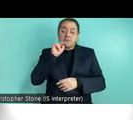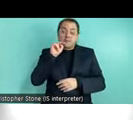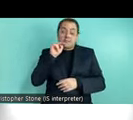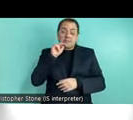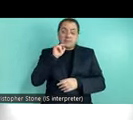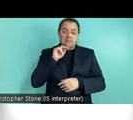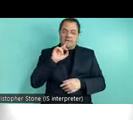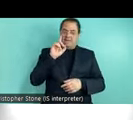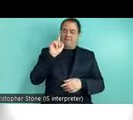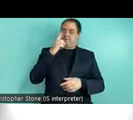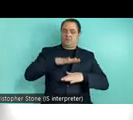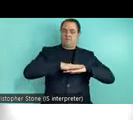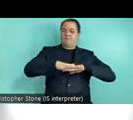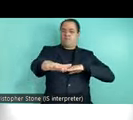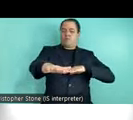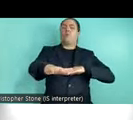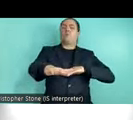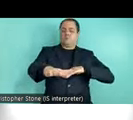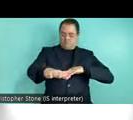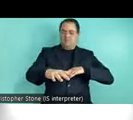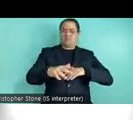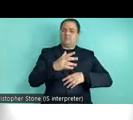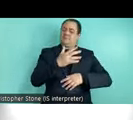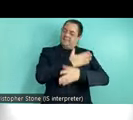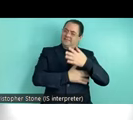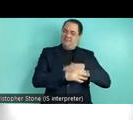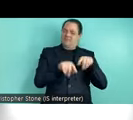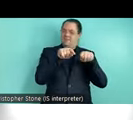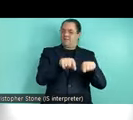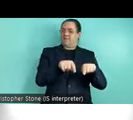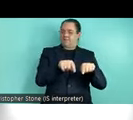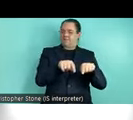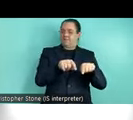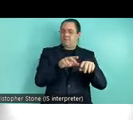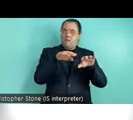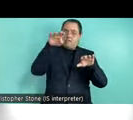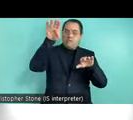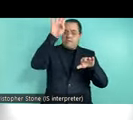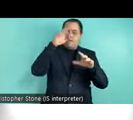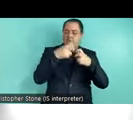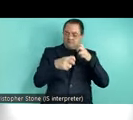70 on all of our sites we have dedicated, I can watch two persons with disabilities,